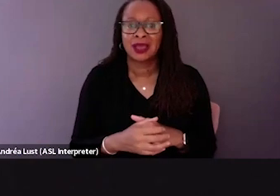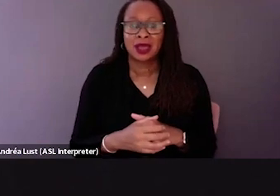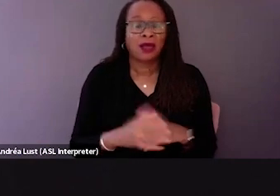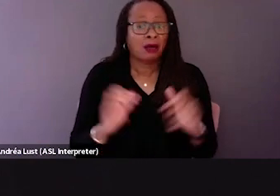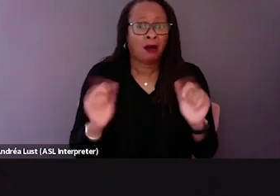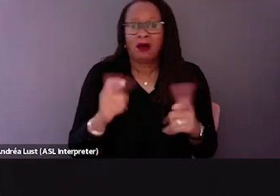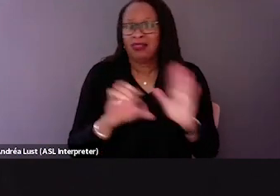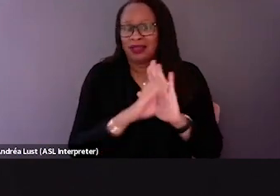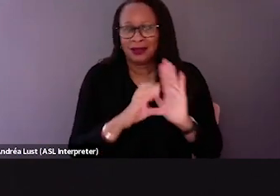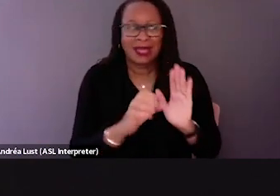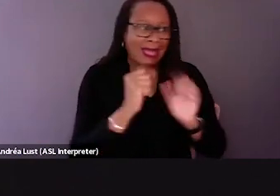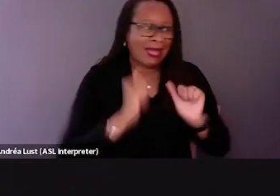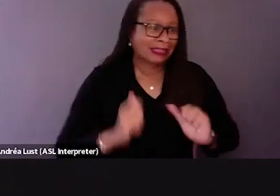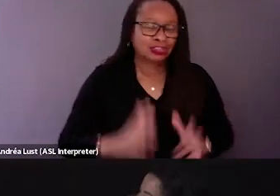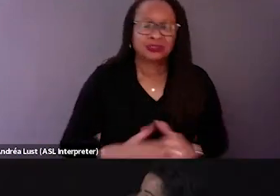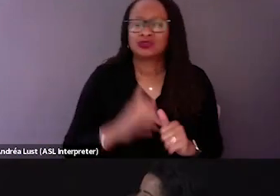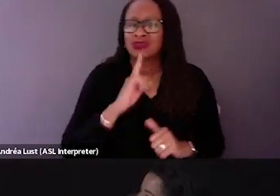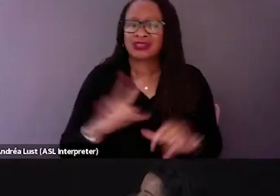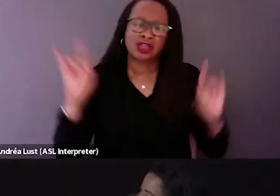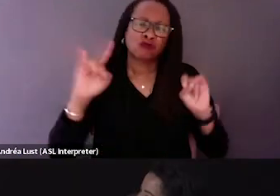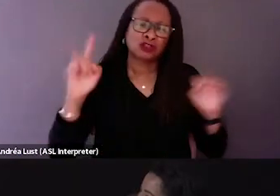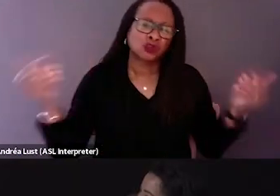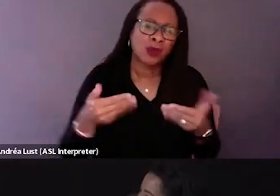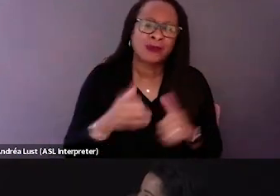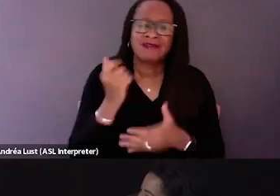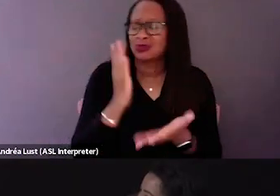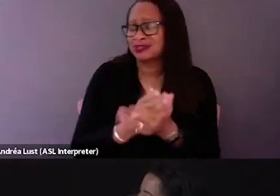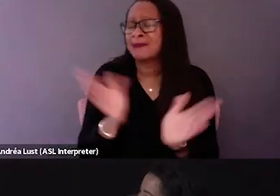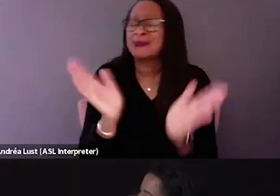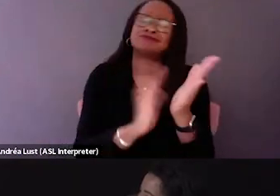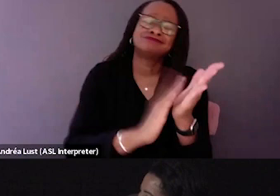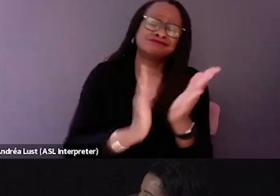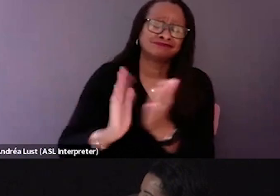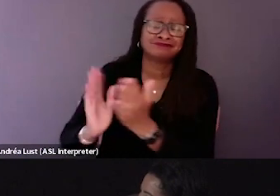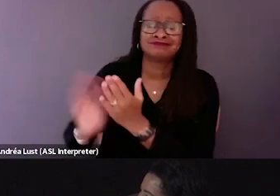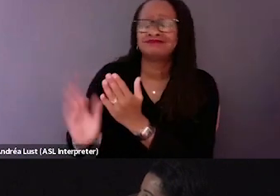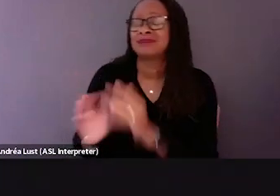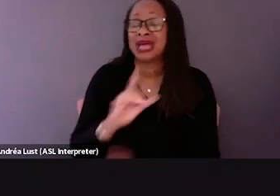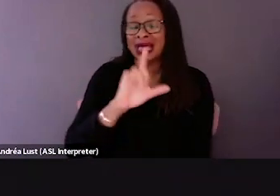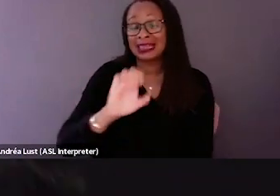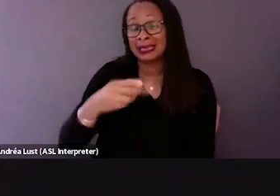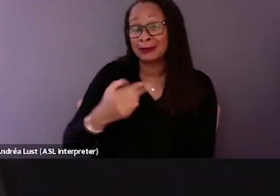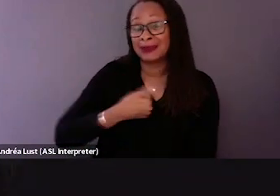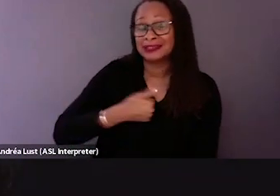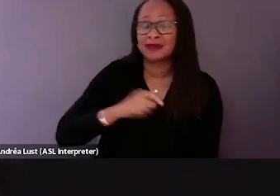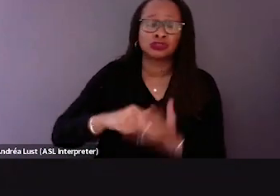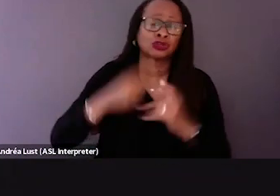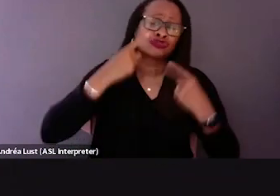It was like, it was such a rockstar welcome. And Leah and I both started crying. We like had goosebumps up in our bodies.